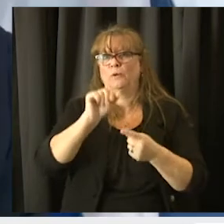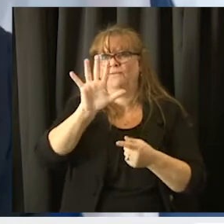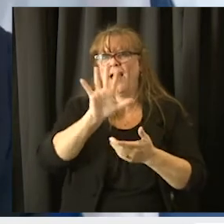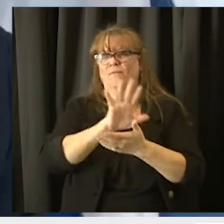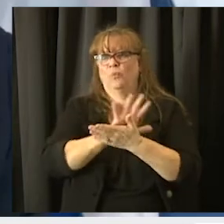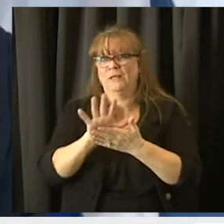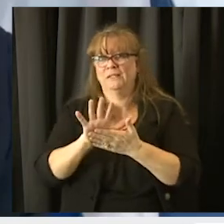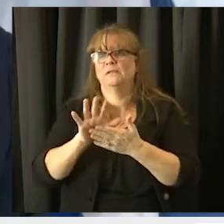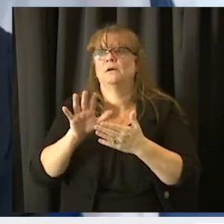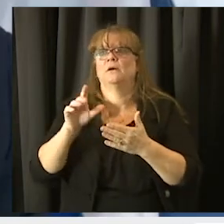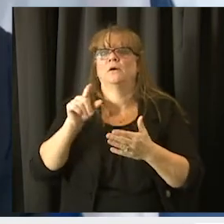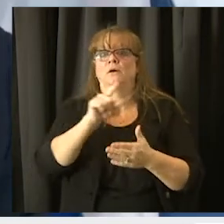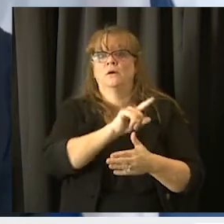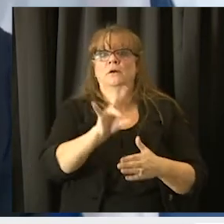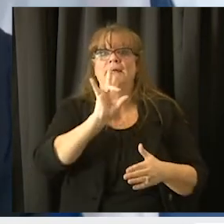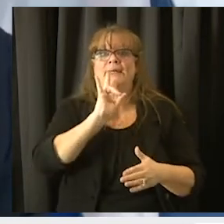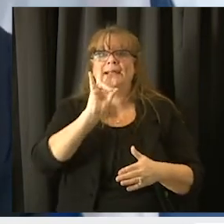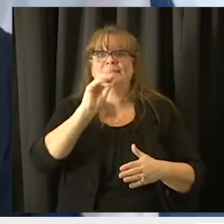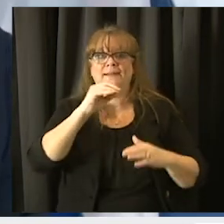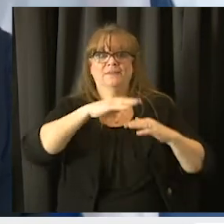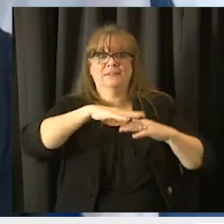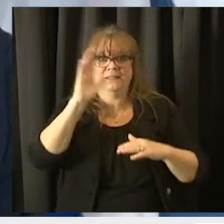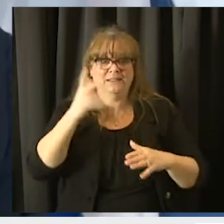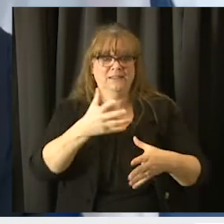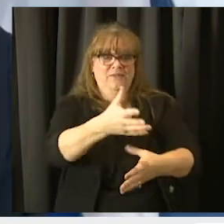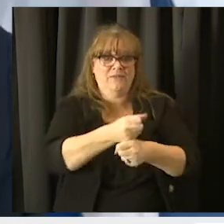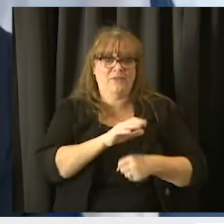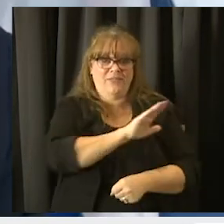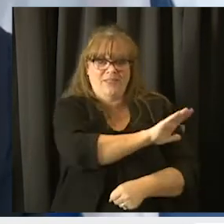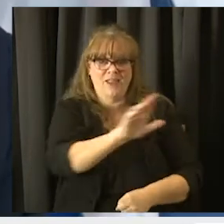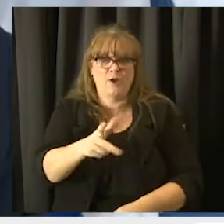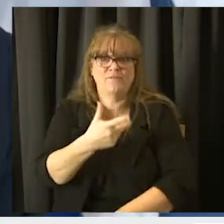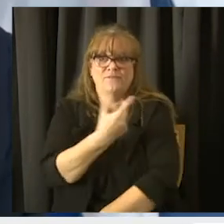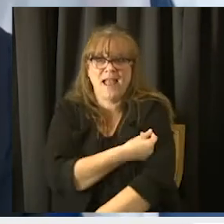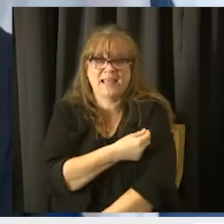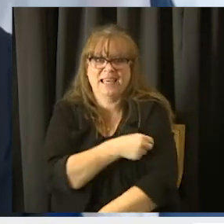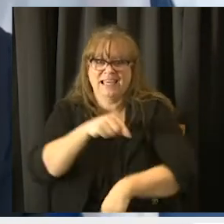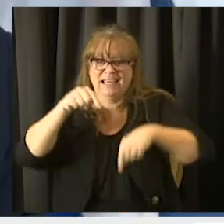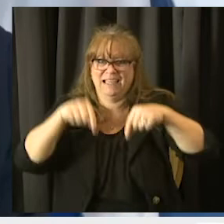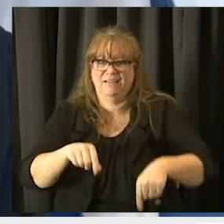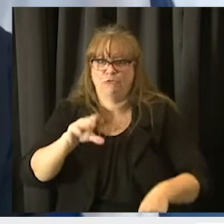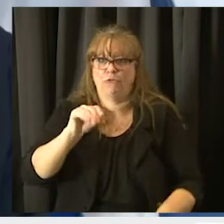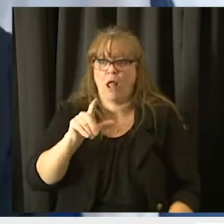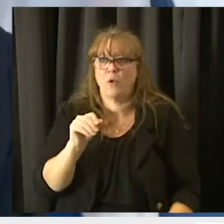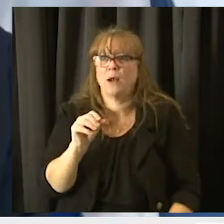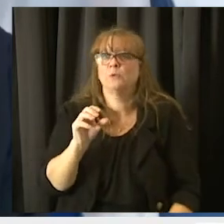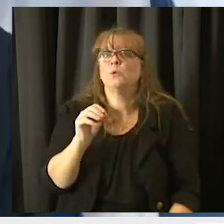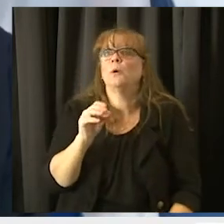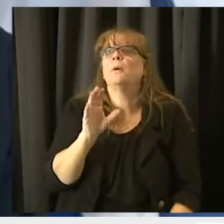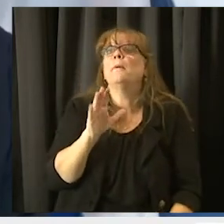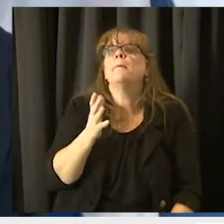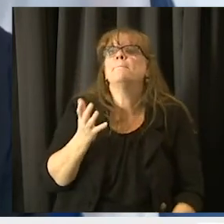it's certainly possible supplies could increase or decrease but from our best uh projections now